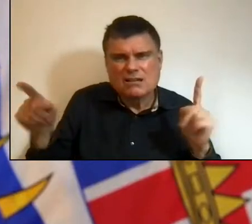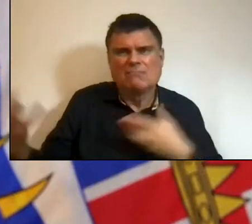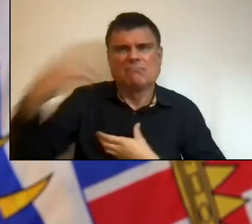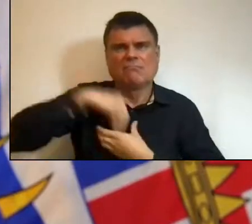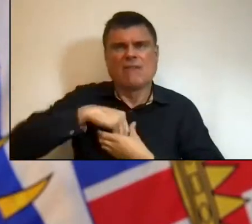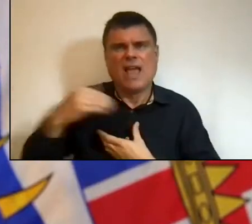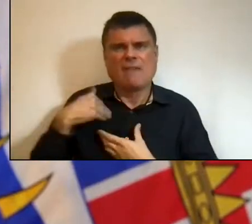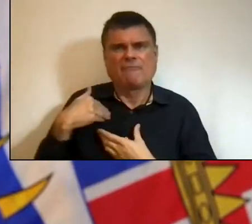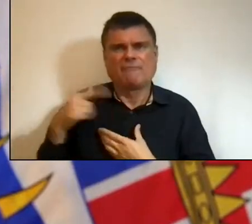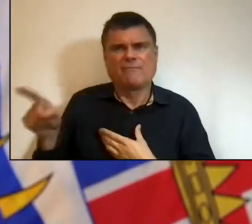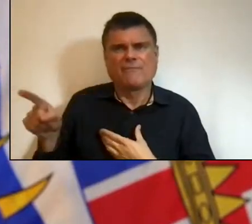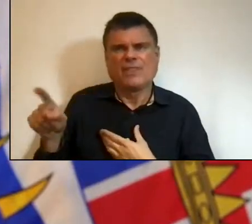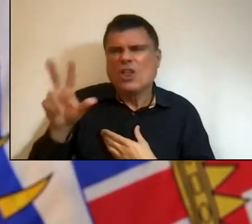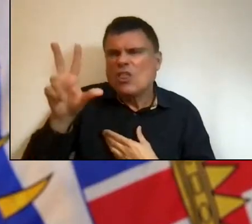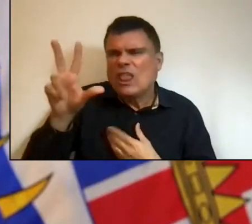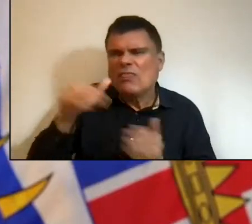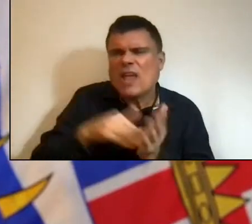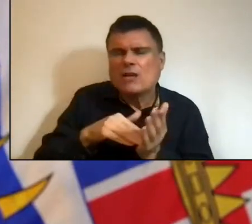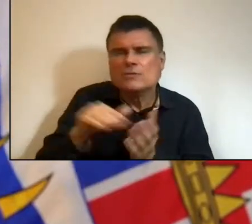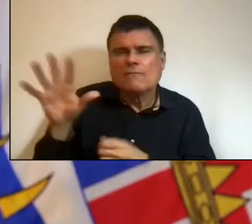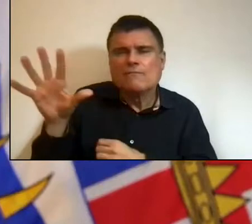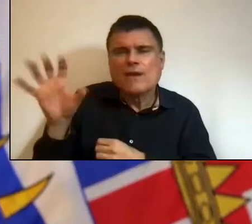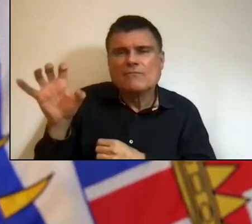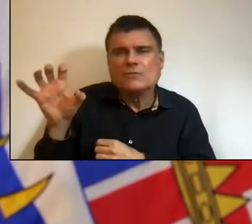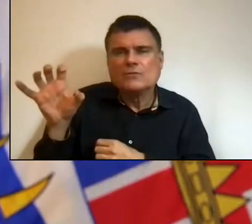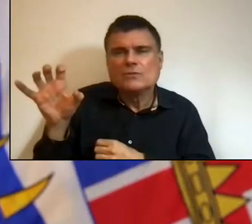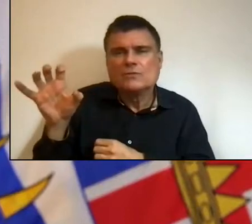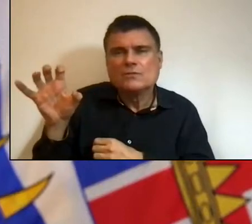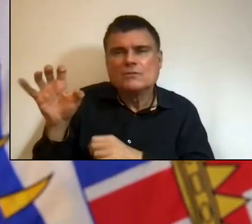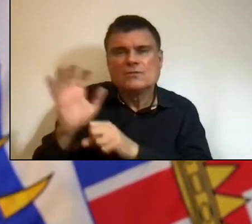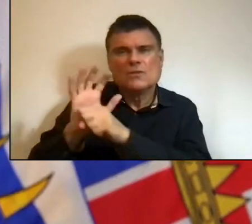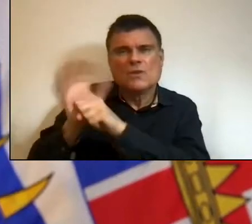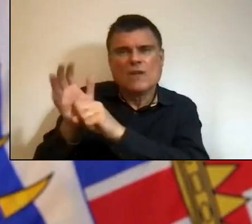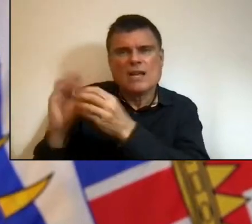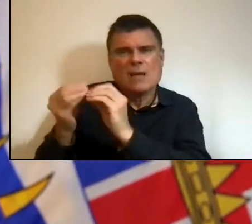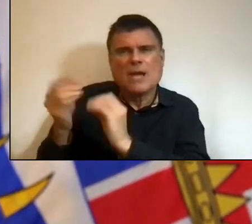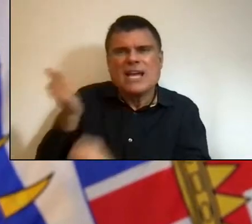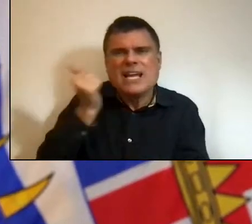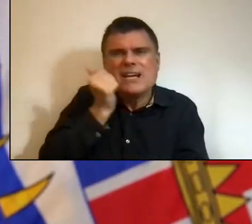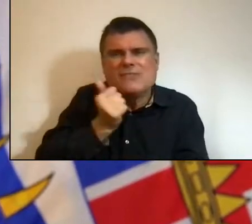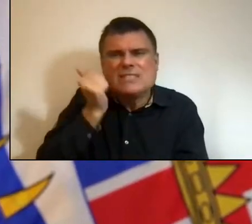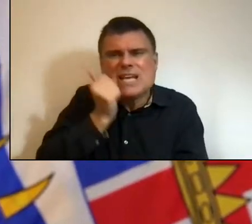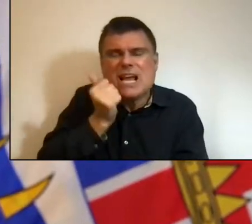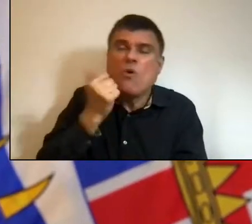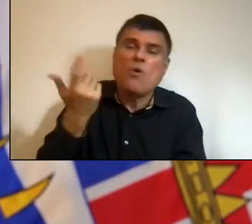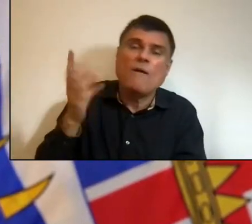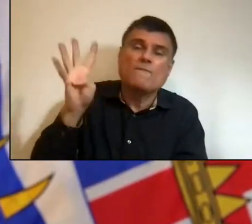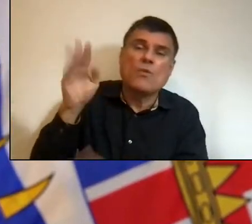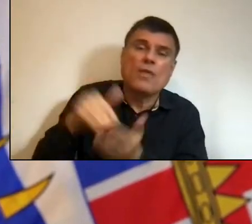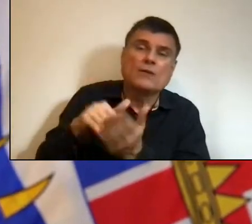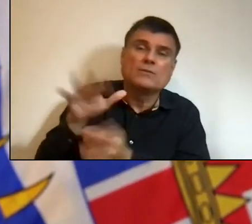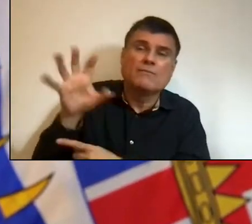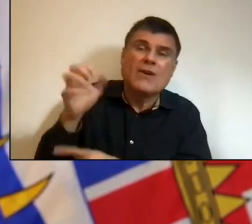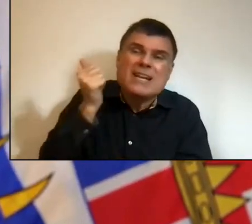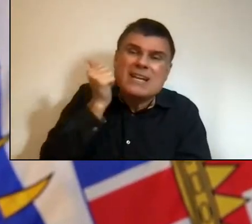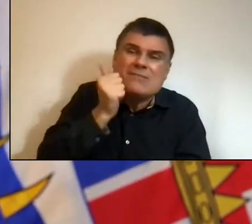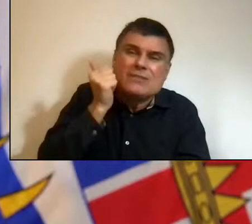day 4500 cases a day in a relatively short period of time, the measures he announced today . Are they enough over the short term, I'm talking long term, but